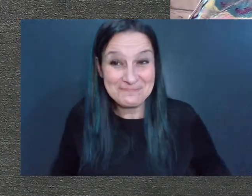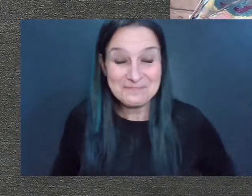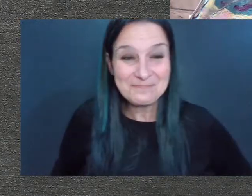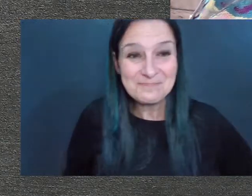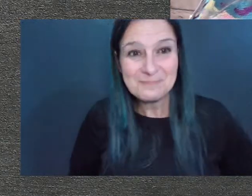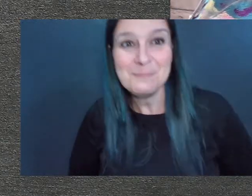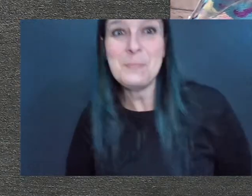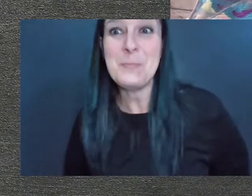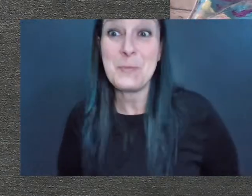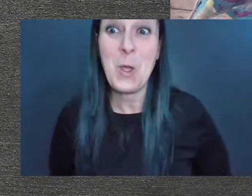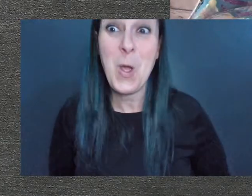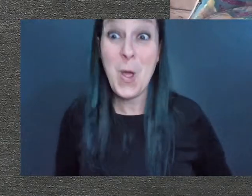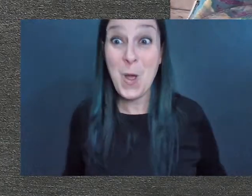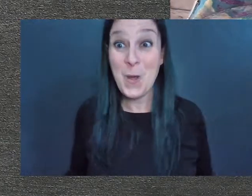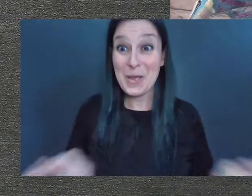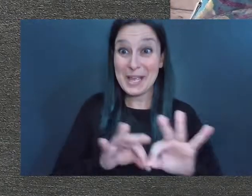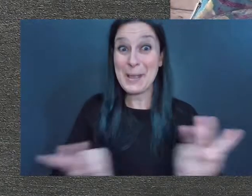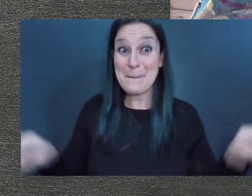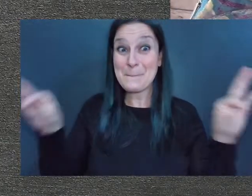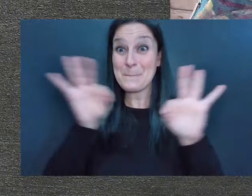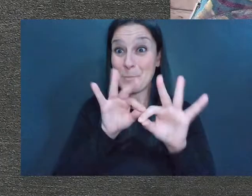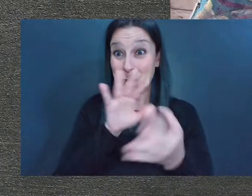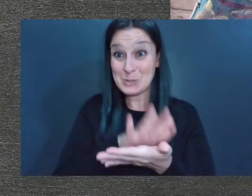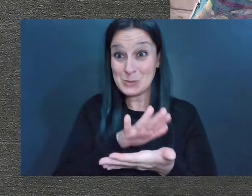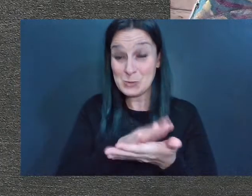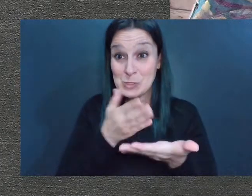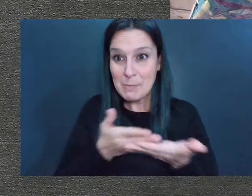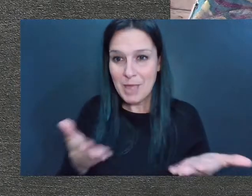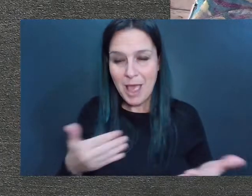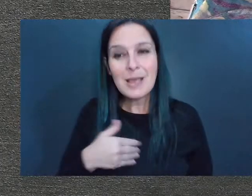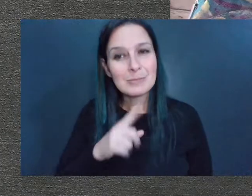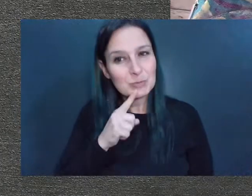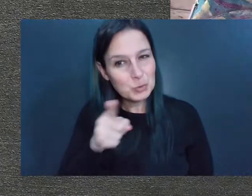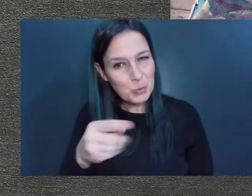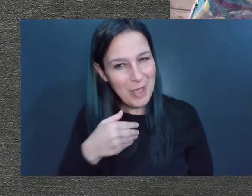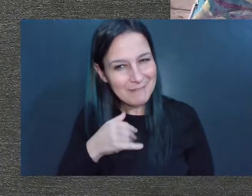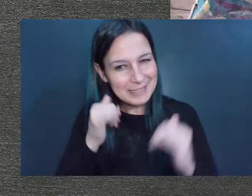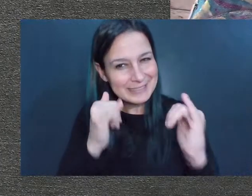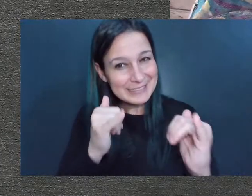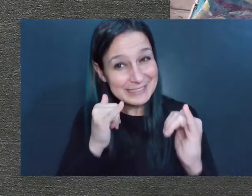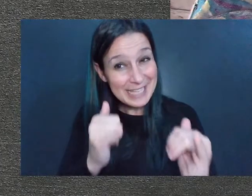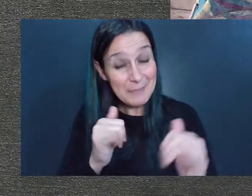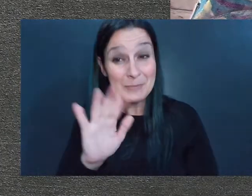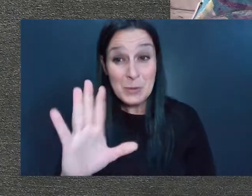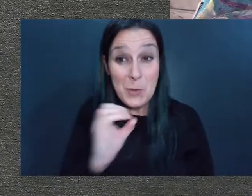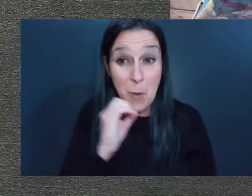Oh, here's a very important school supply. I bet you have some of these either at your house or at school.